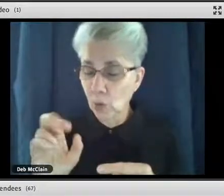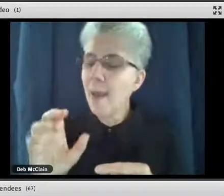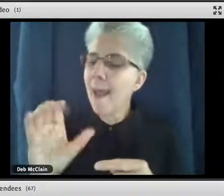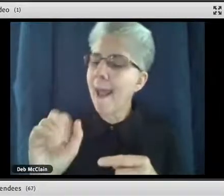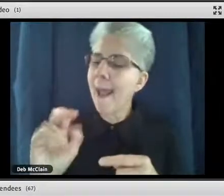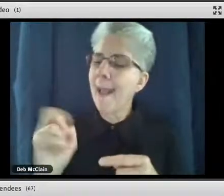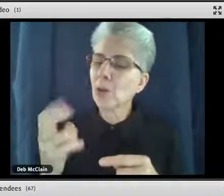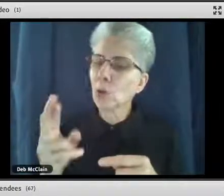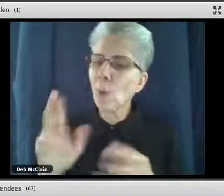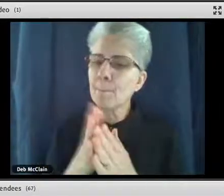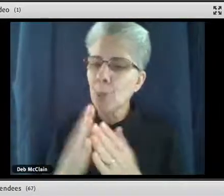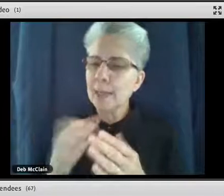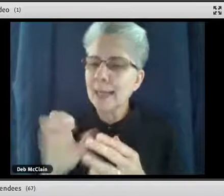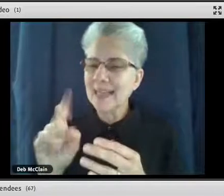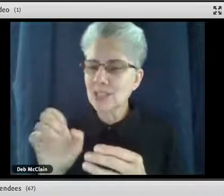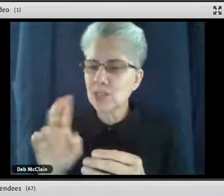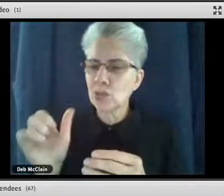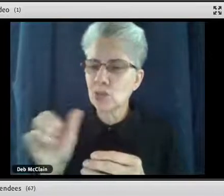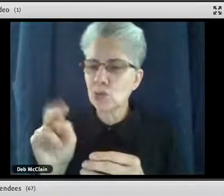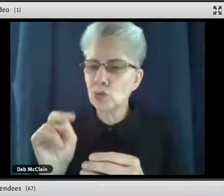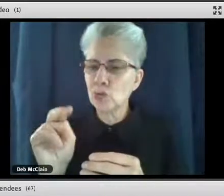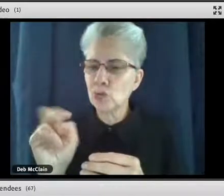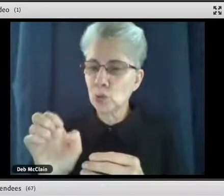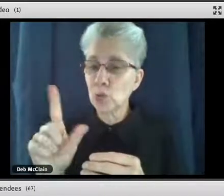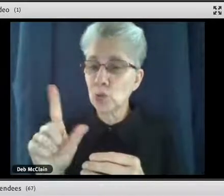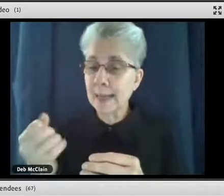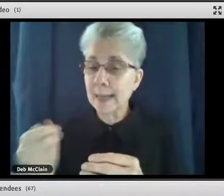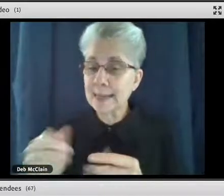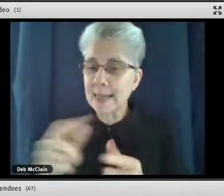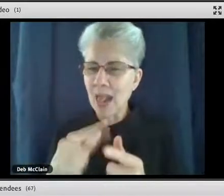The first Anchor Books edition, June 2019